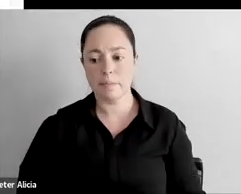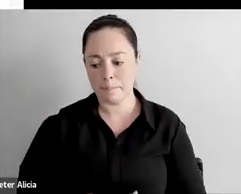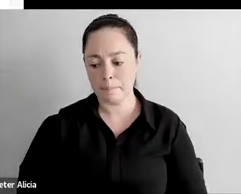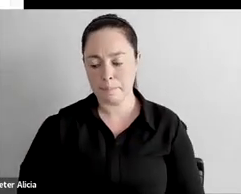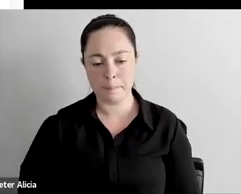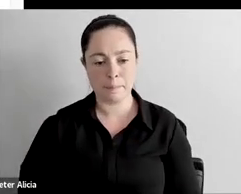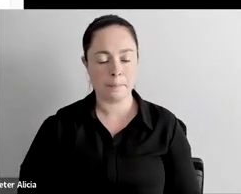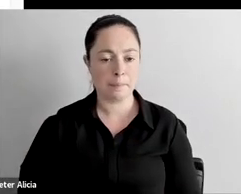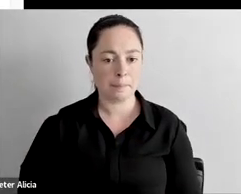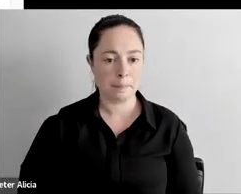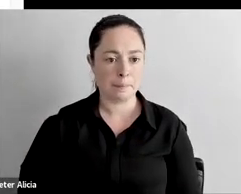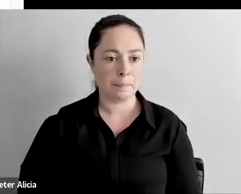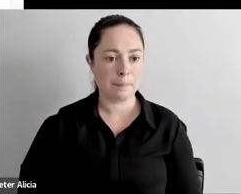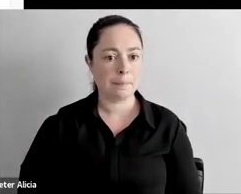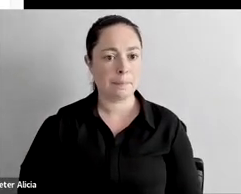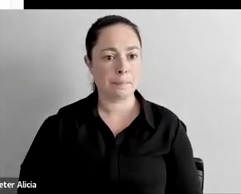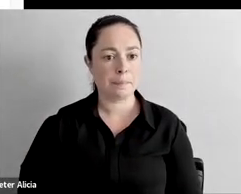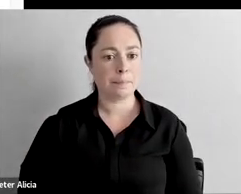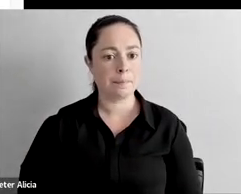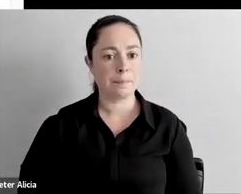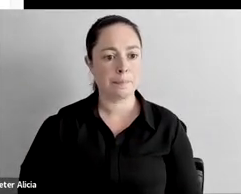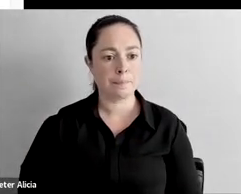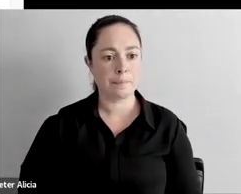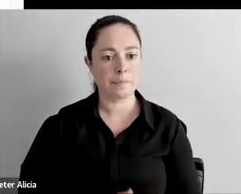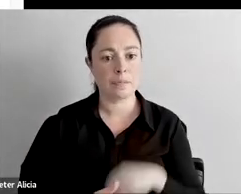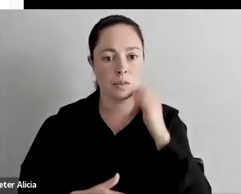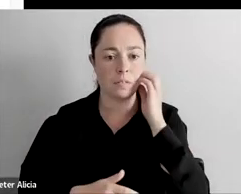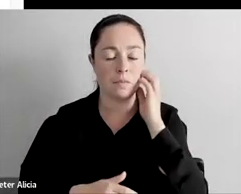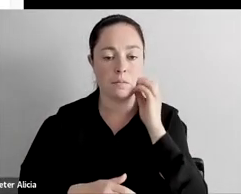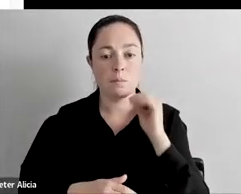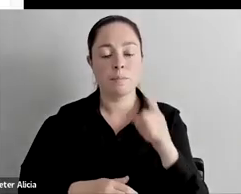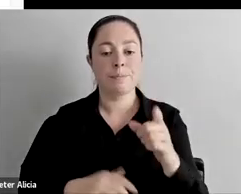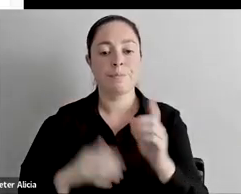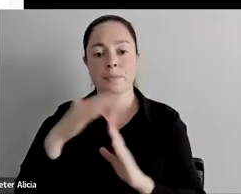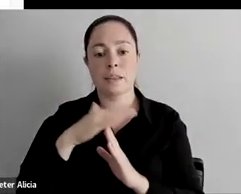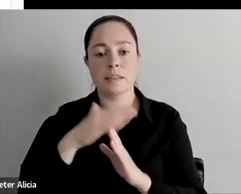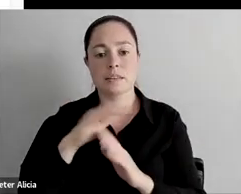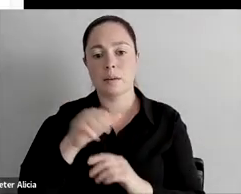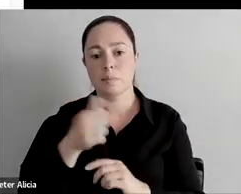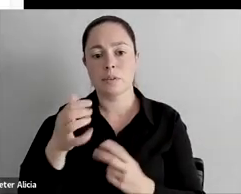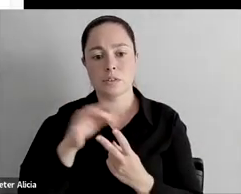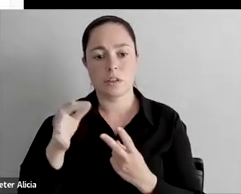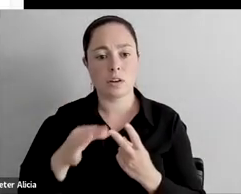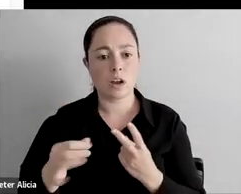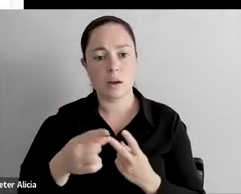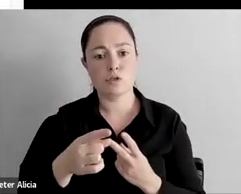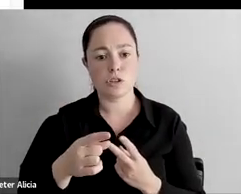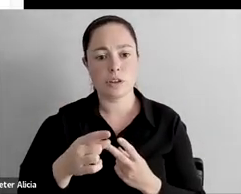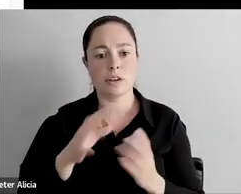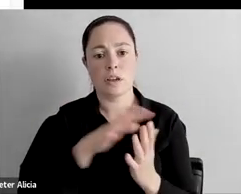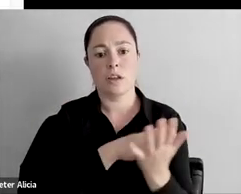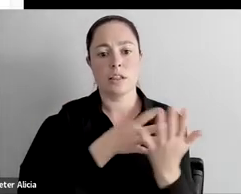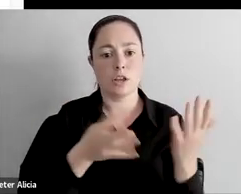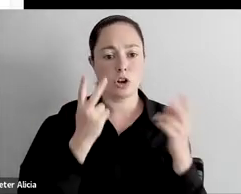Now there's also an option at the top of the dashboard to switch between Graph View and Table View.